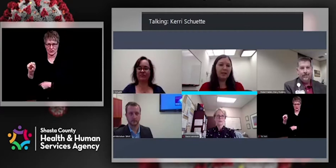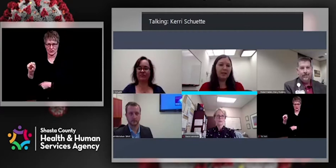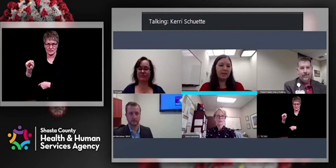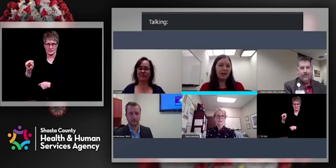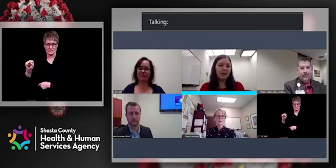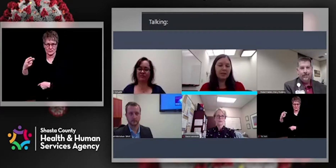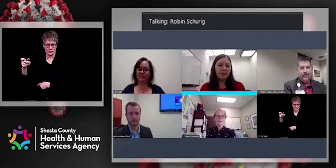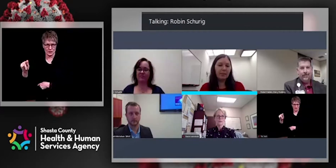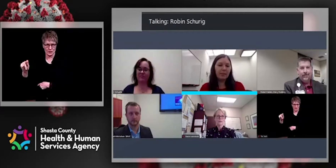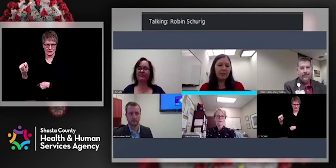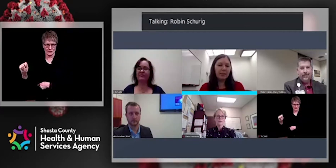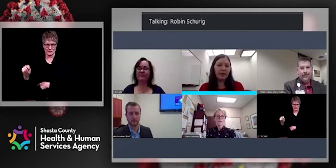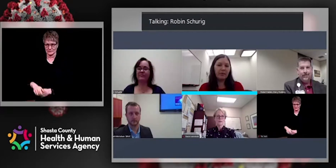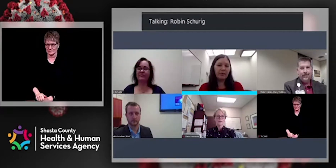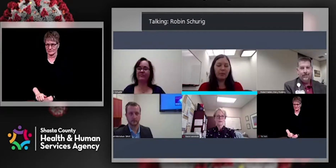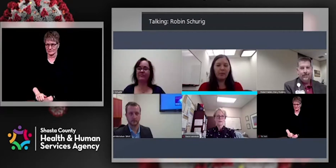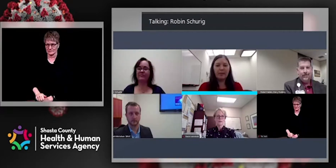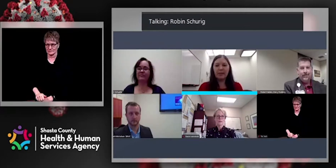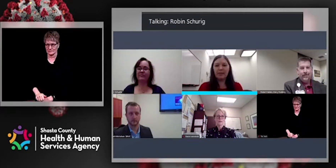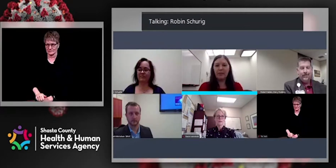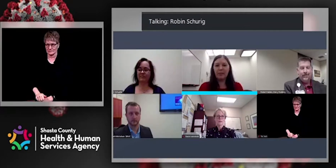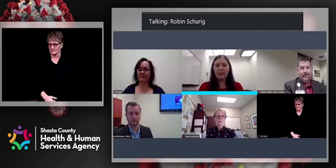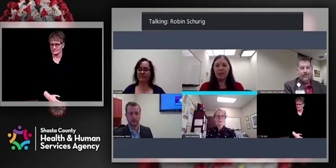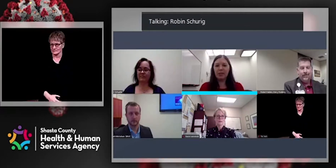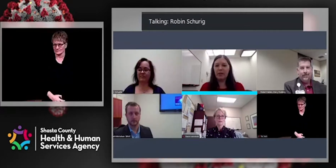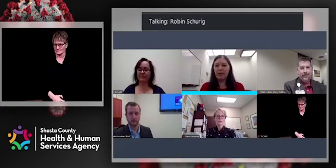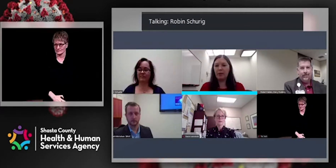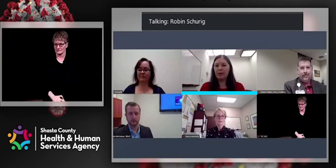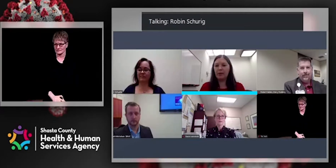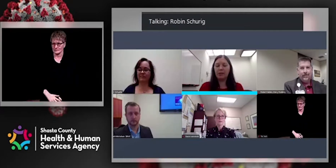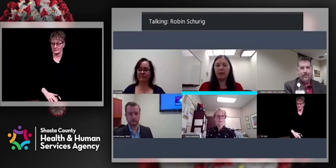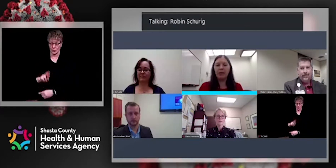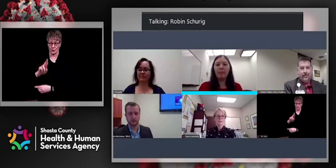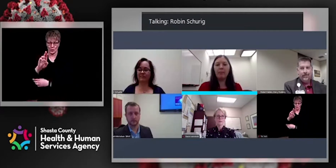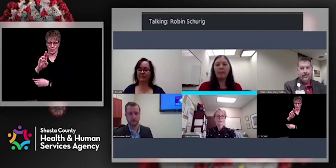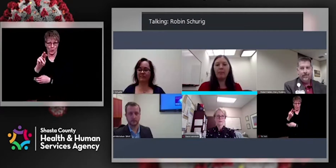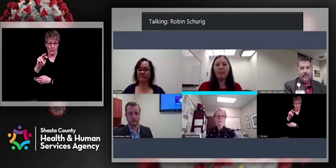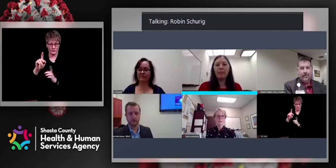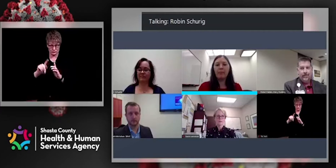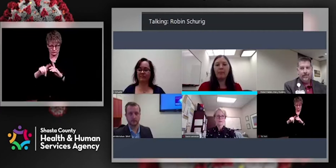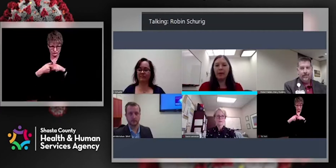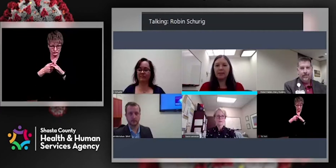I can start. This is Robin. I have a few pieces of information that I would like to share. Starting